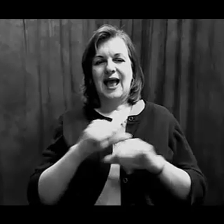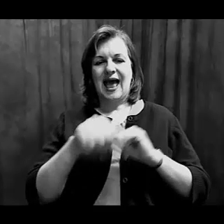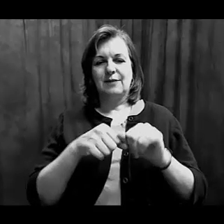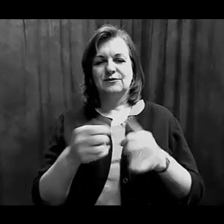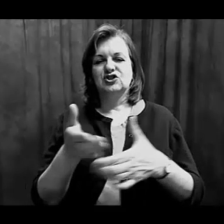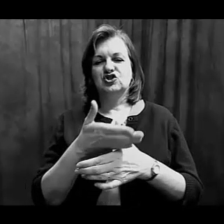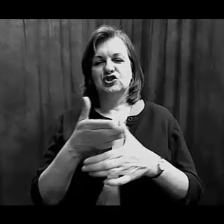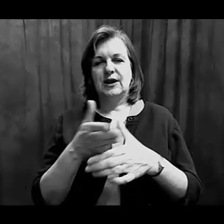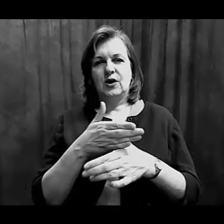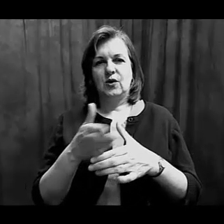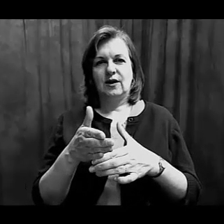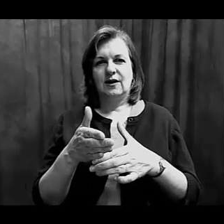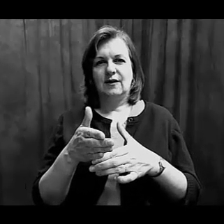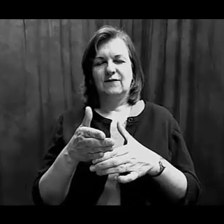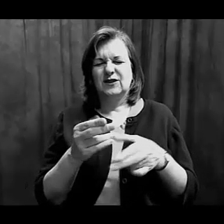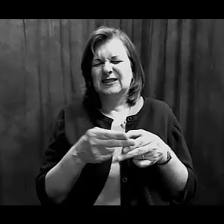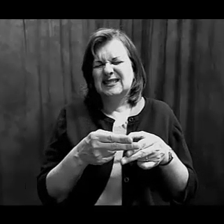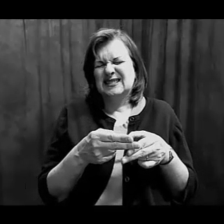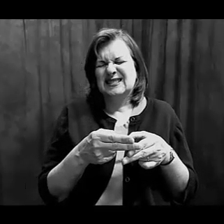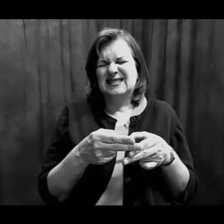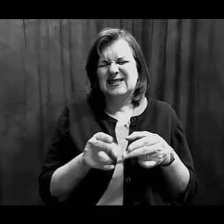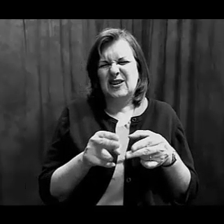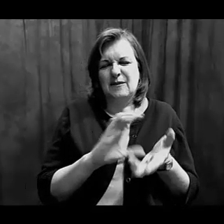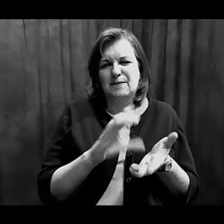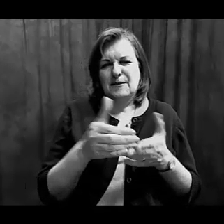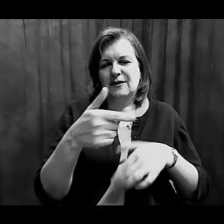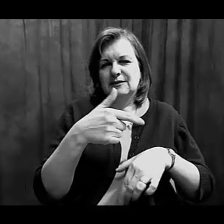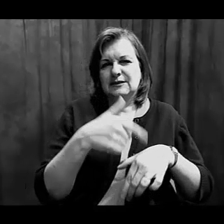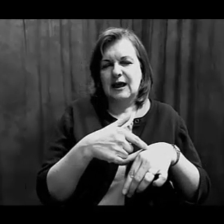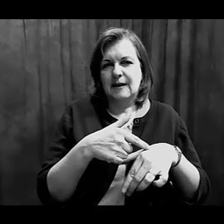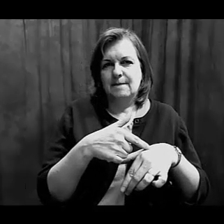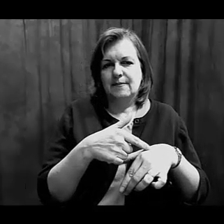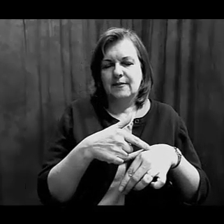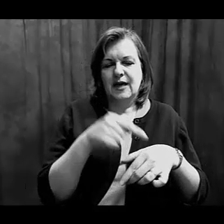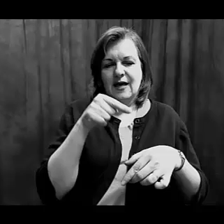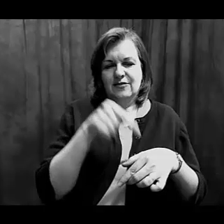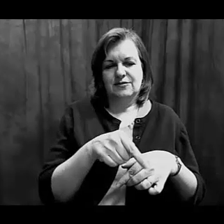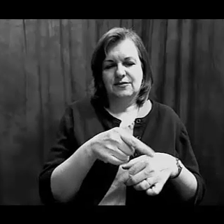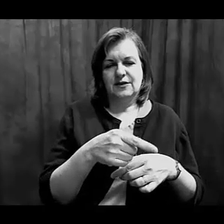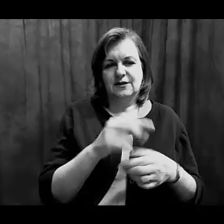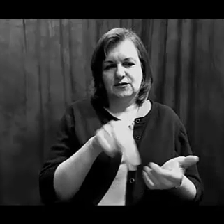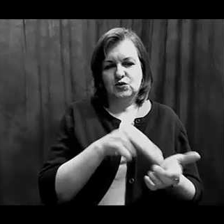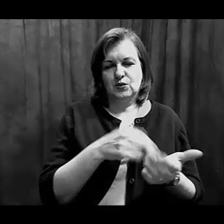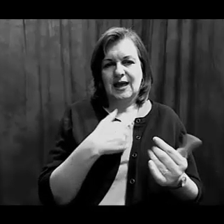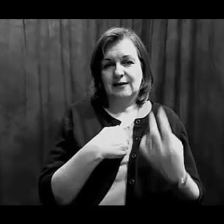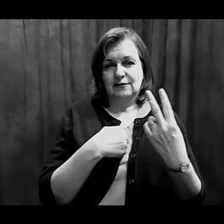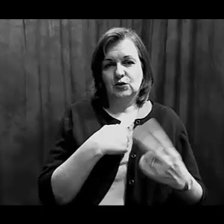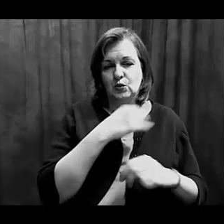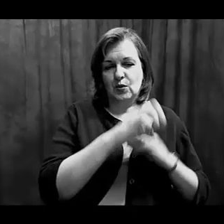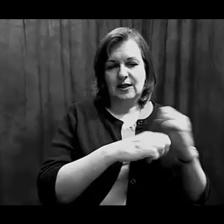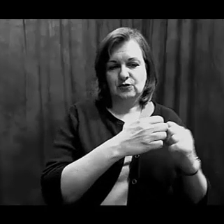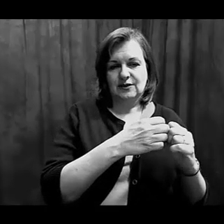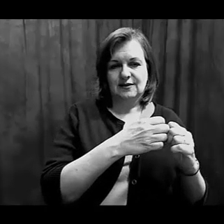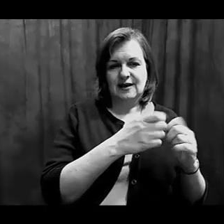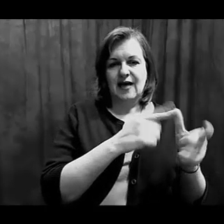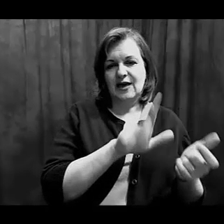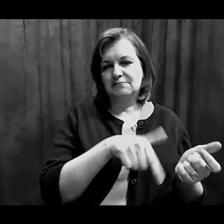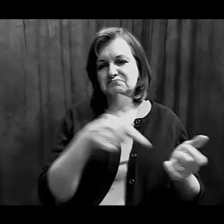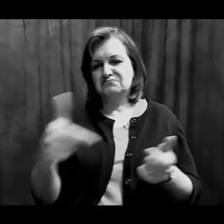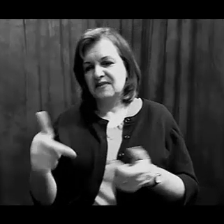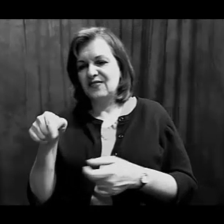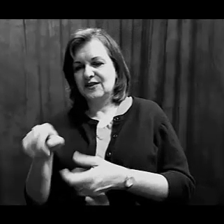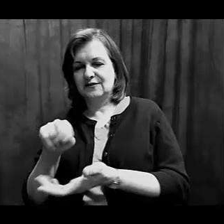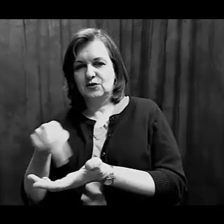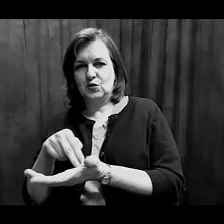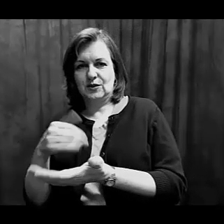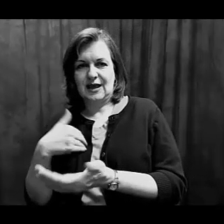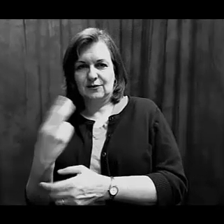they are sharing so in split seconds - tiny tiny fractions of time - this nucleus has 2 electrons - this nucleus then has 2